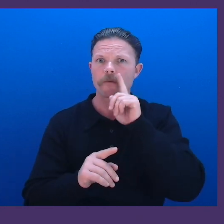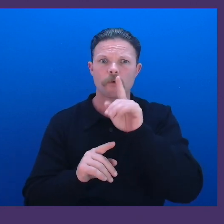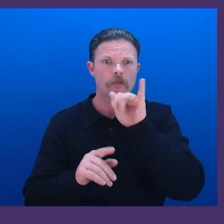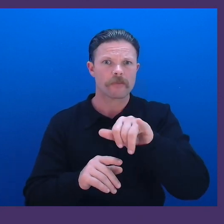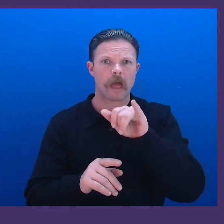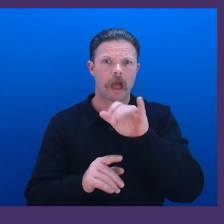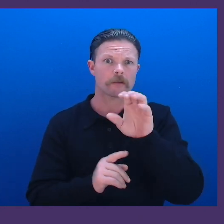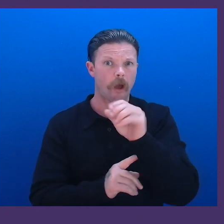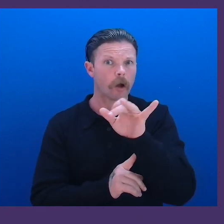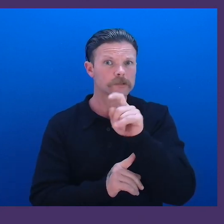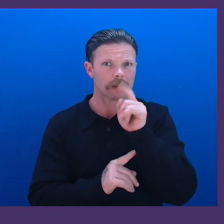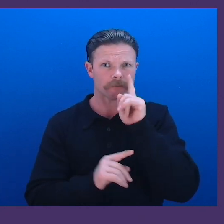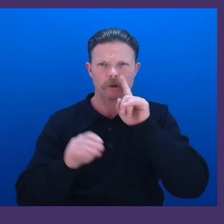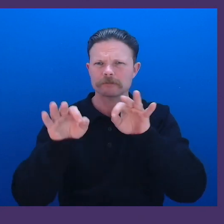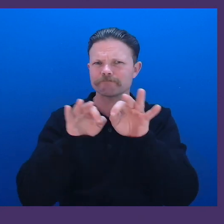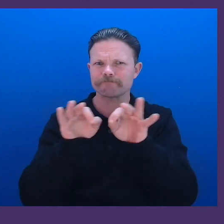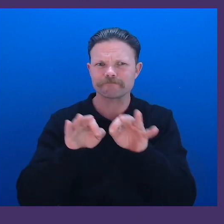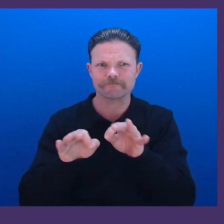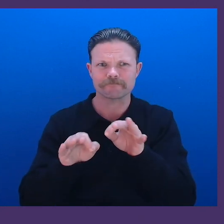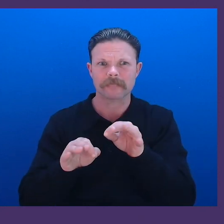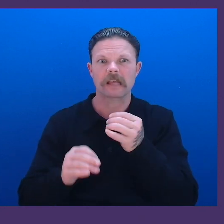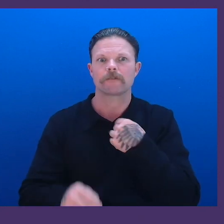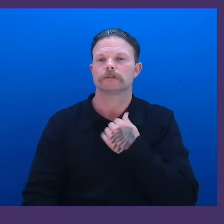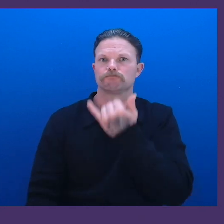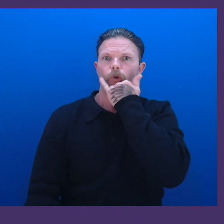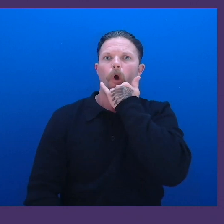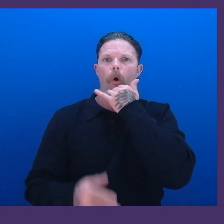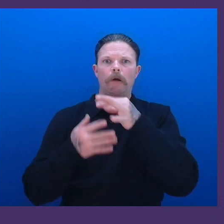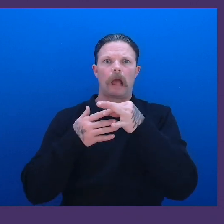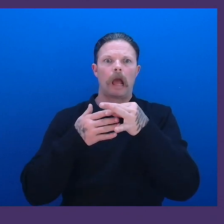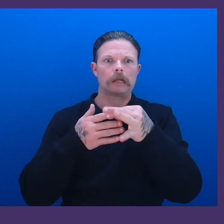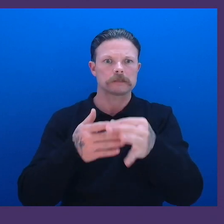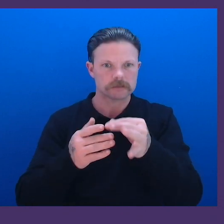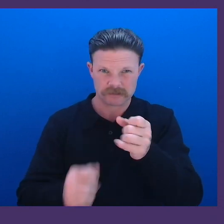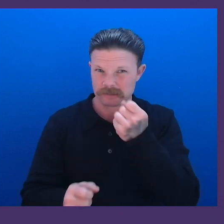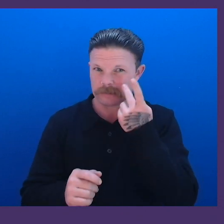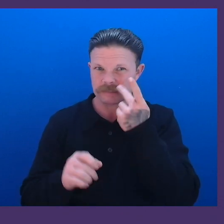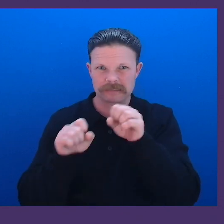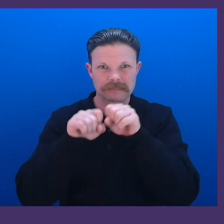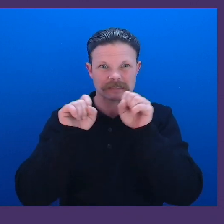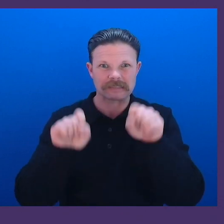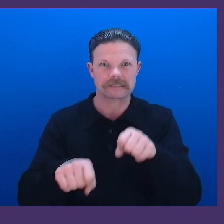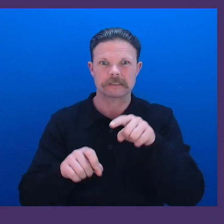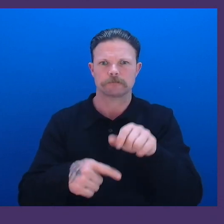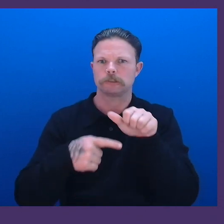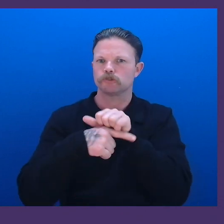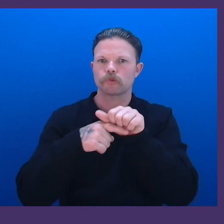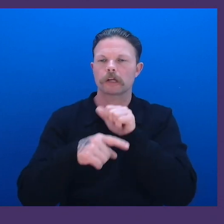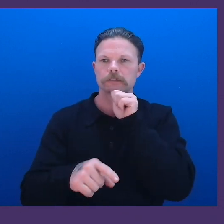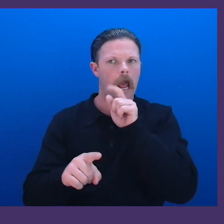So, in this example, you can see that the system is trained to not respond to those examples and redirect users